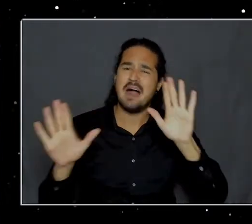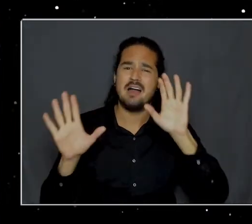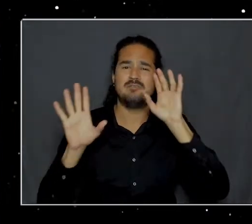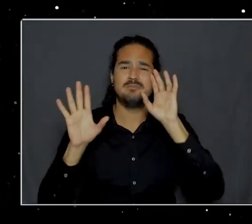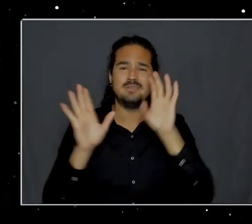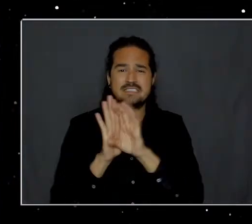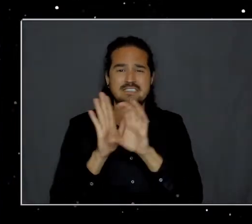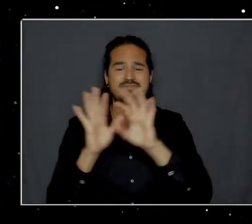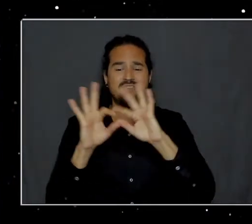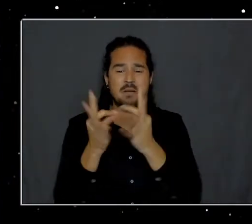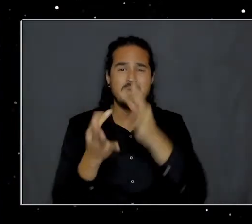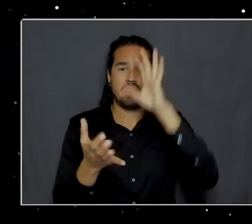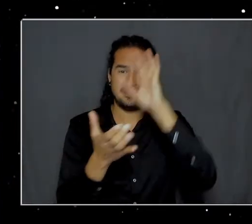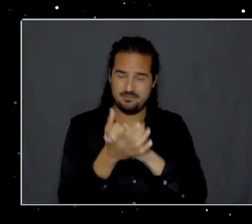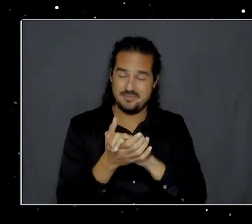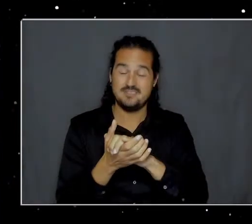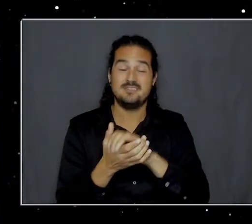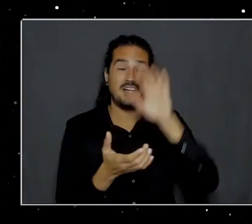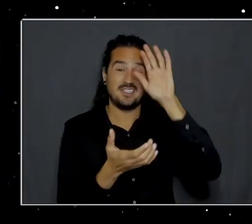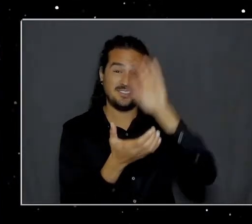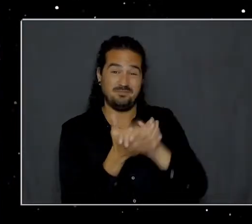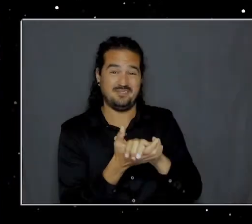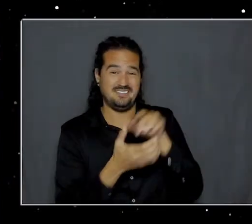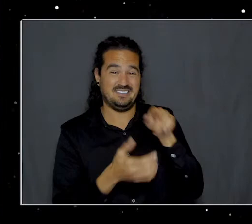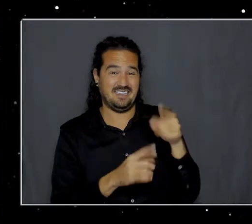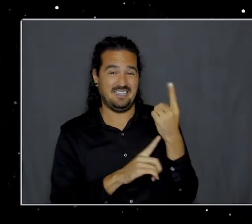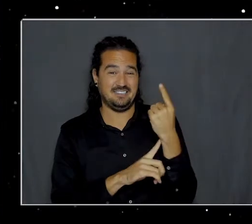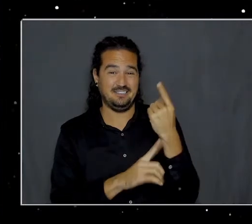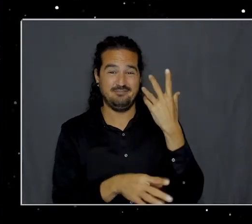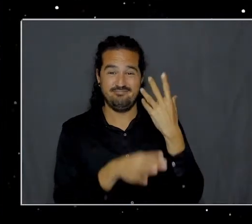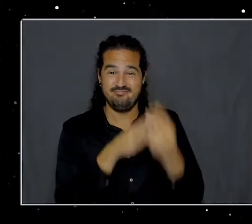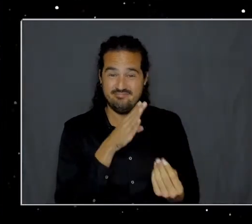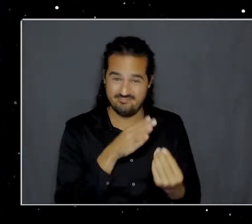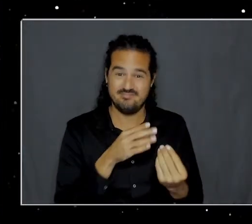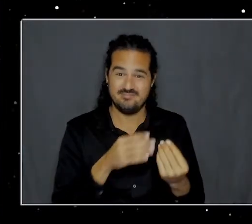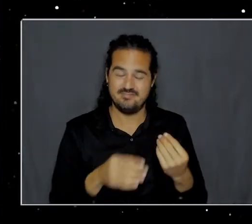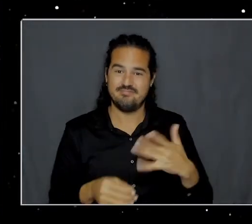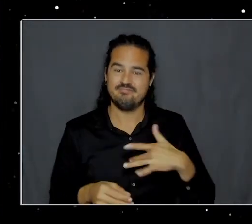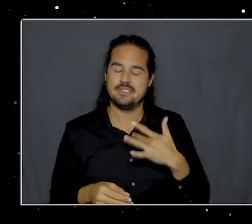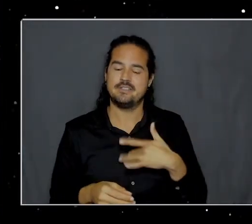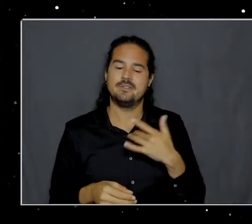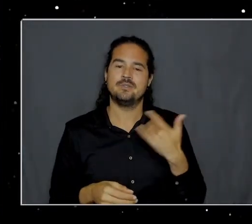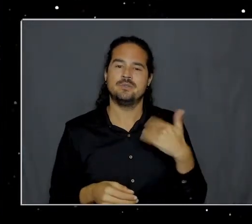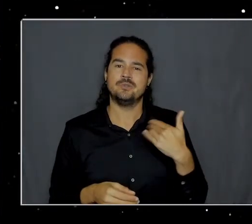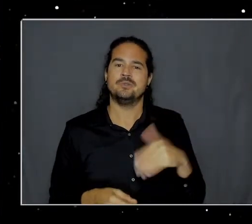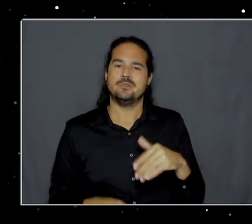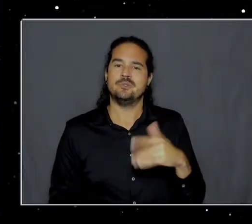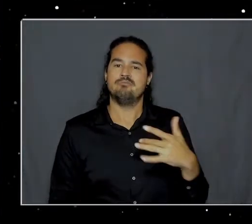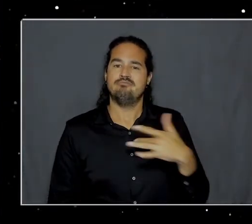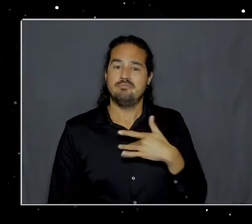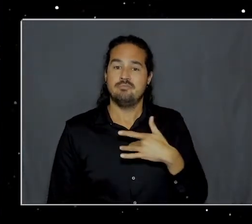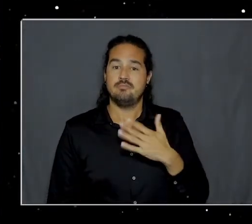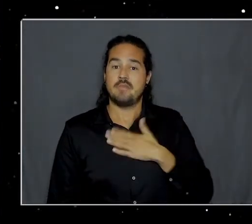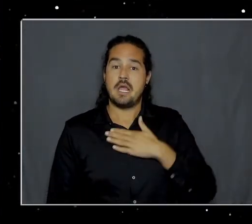HAVE REALLY GREAT PHOTOS OF MY FAMILY THERE. MY HUSBAND AND ME. AND MY HUSBAND PASSED AWAY THIS